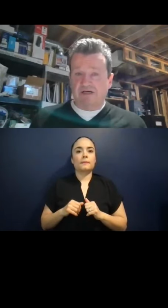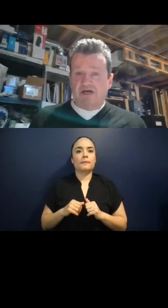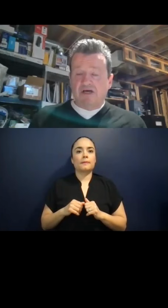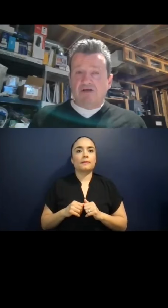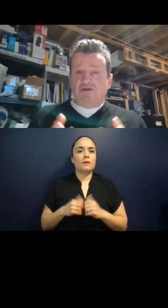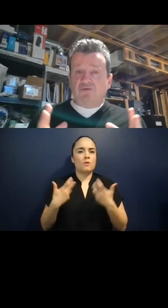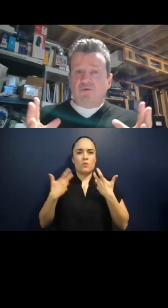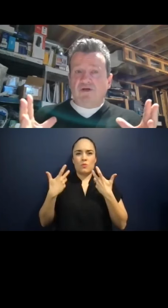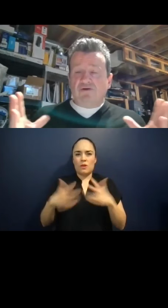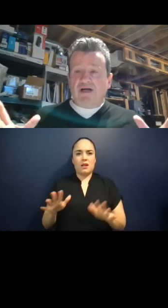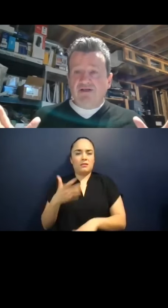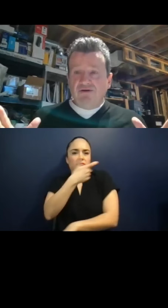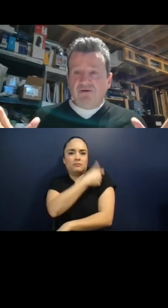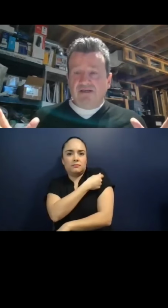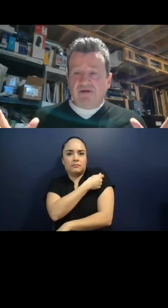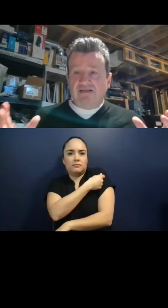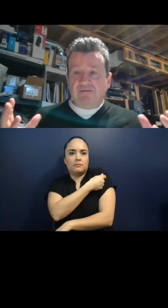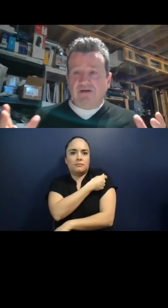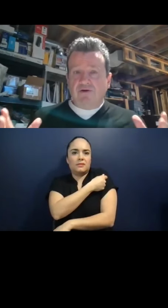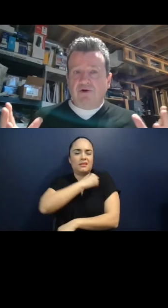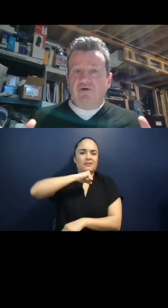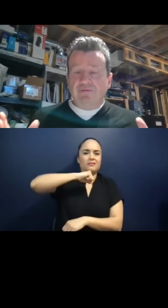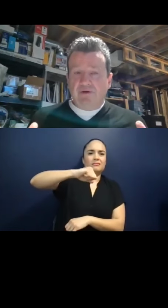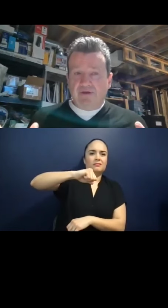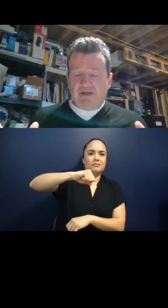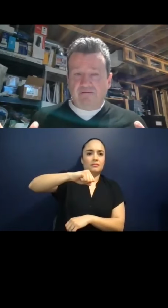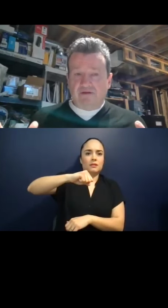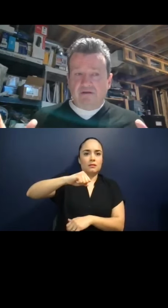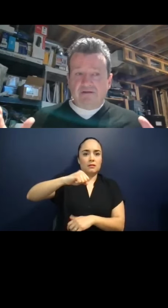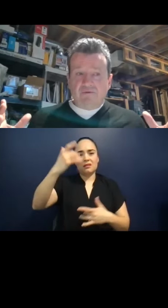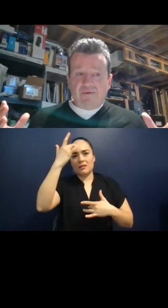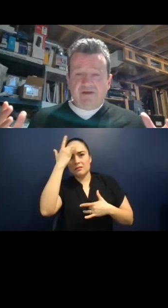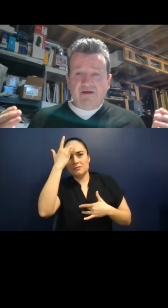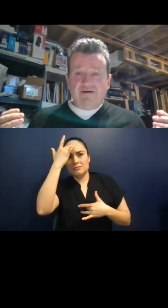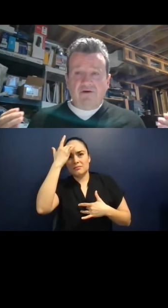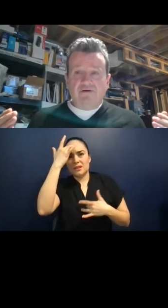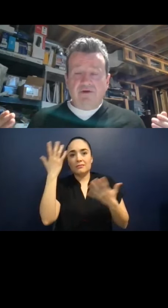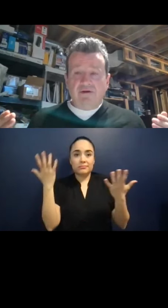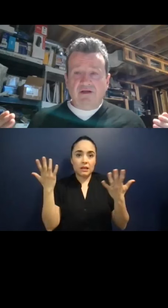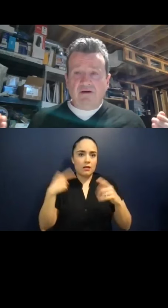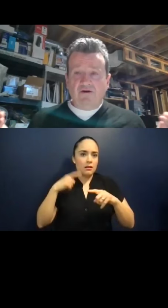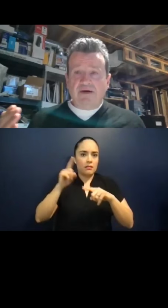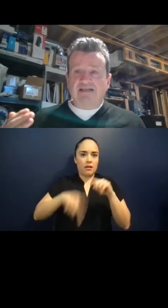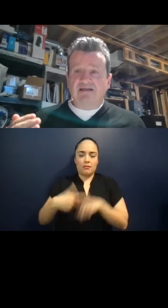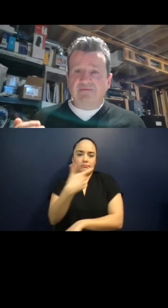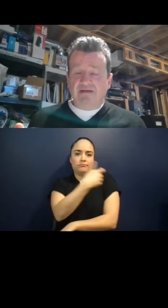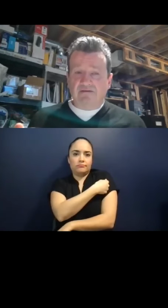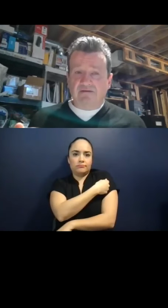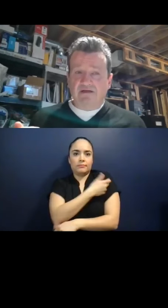Not everybody can get a vaccine, we know that. Somebody, because of hesitancy , I do want to get my vaccine